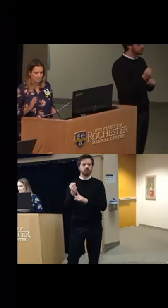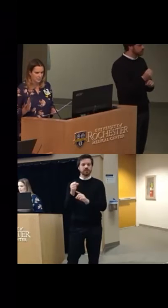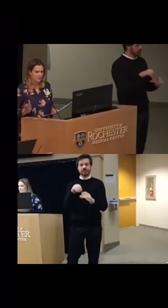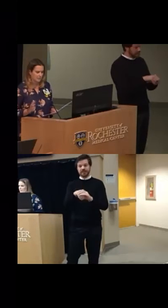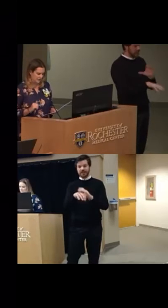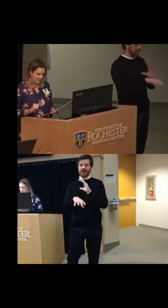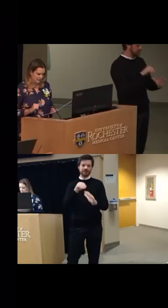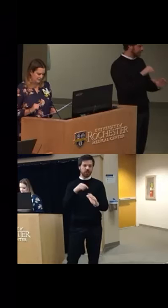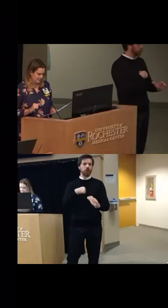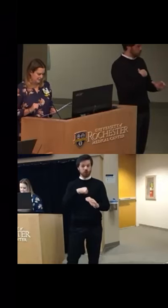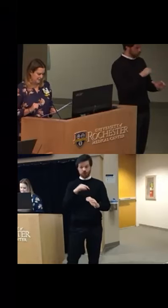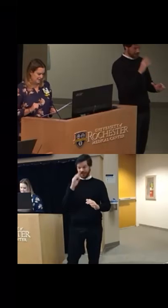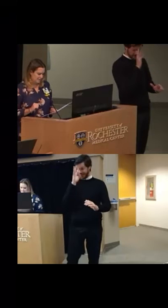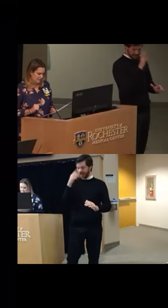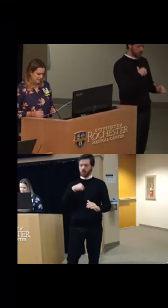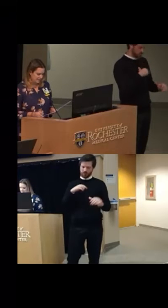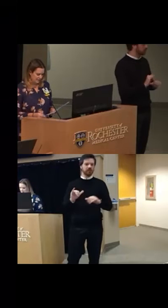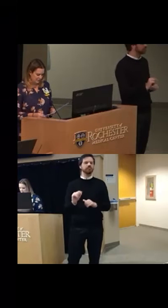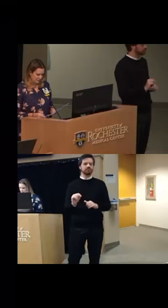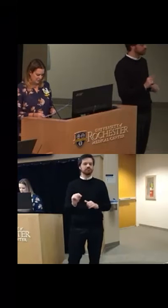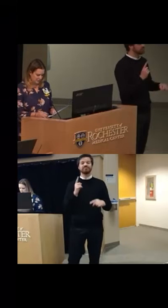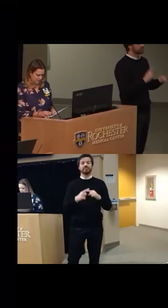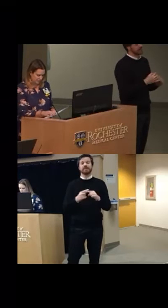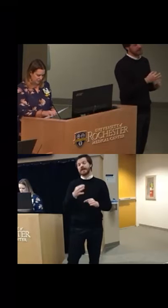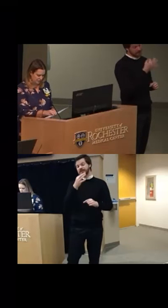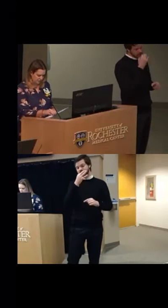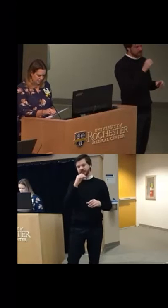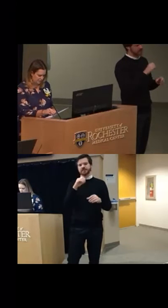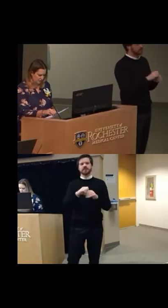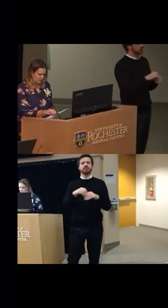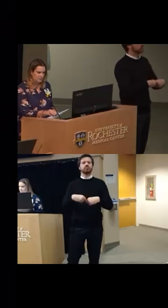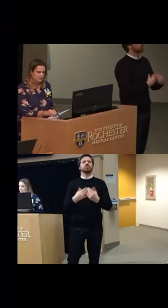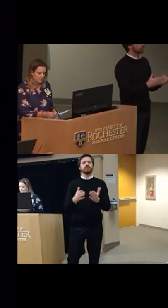you name it we've done it um and they need to have expertise in the provision of Crisis services for